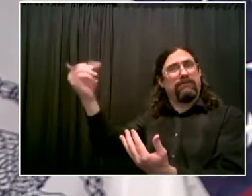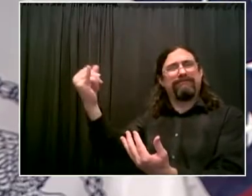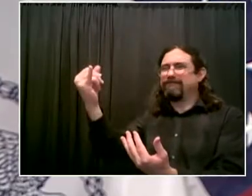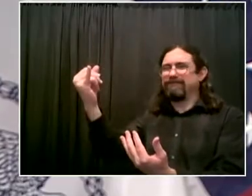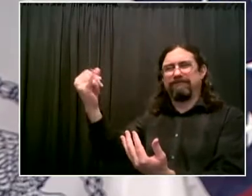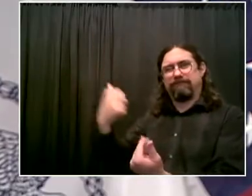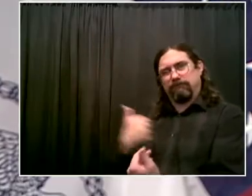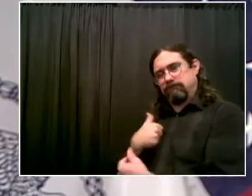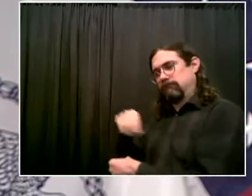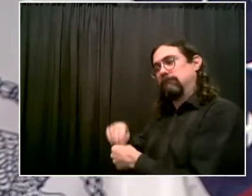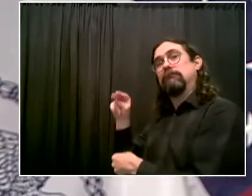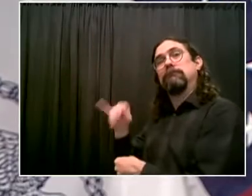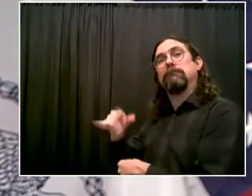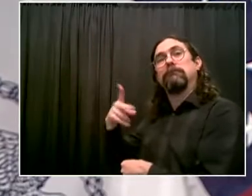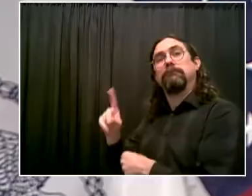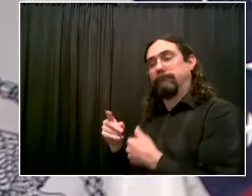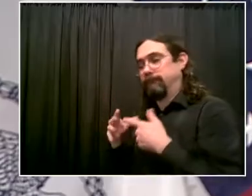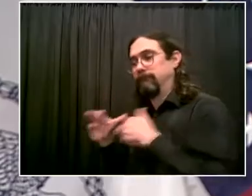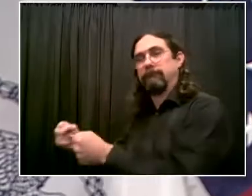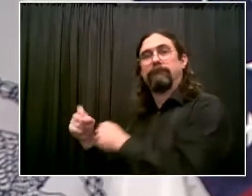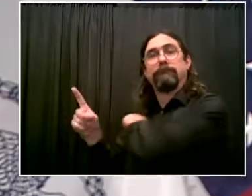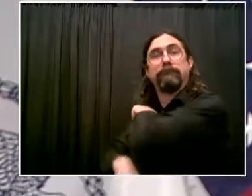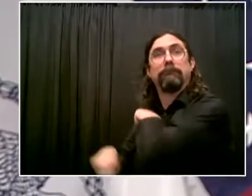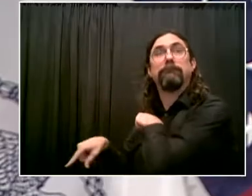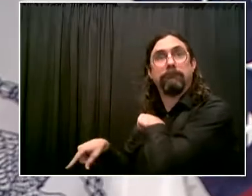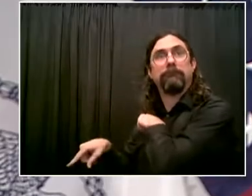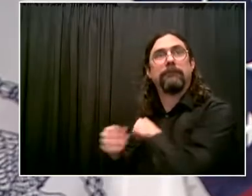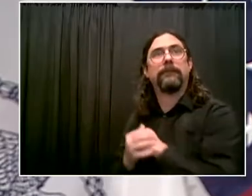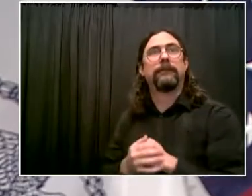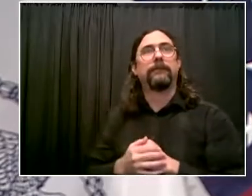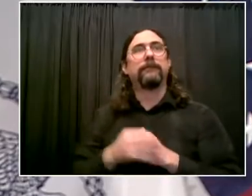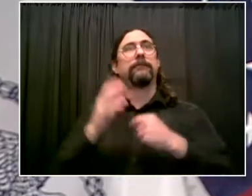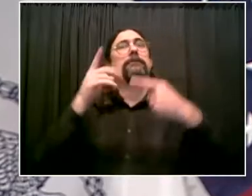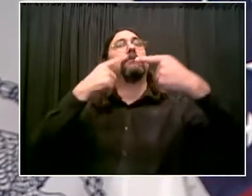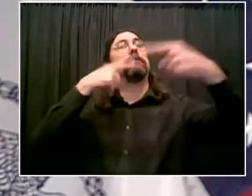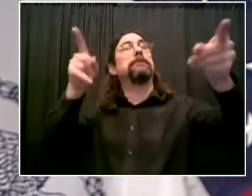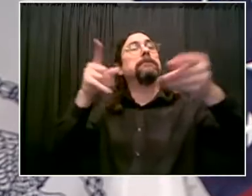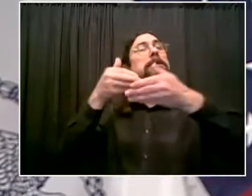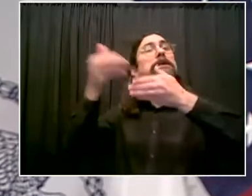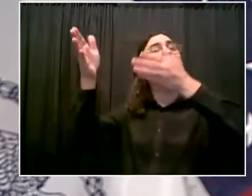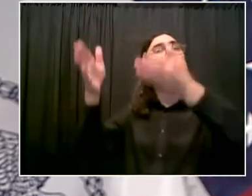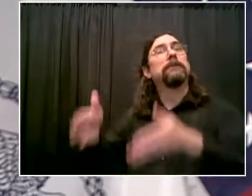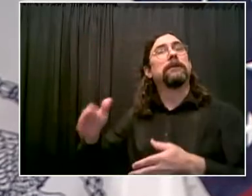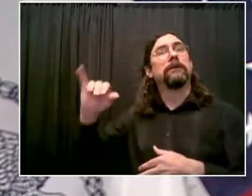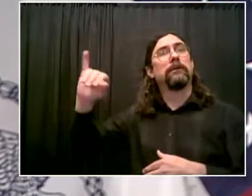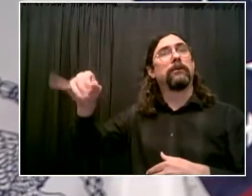JULIET FROM